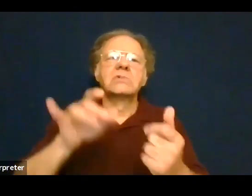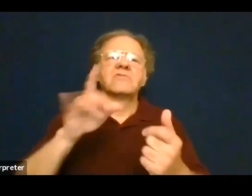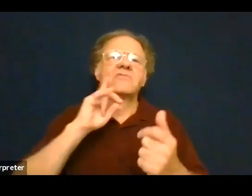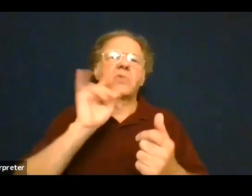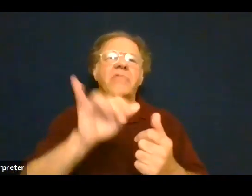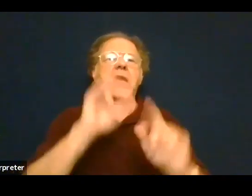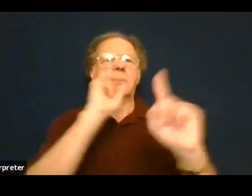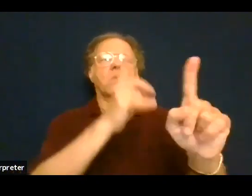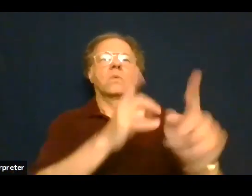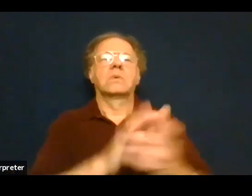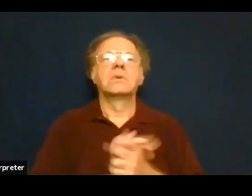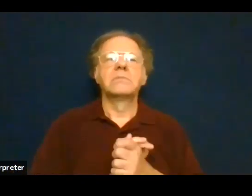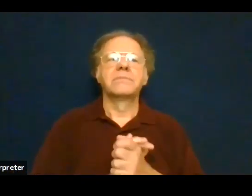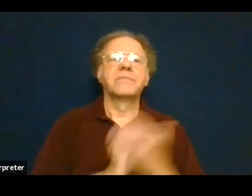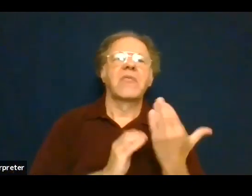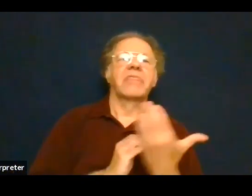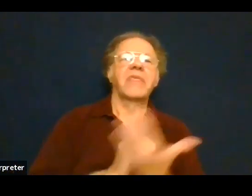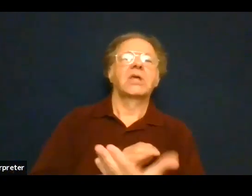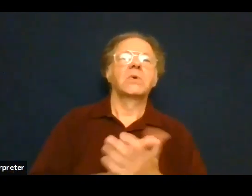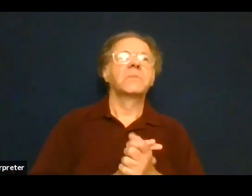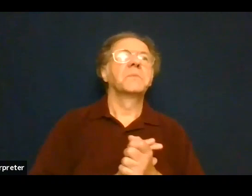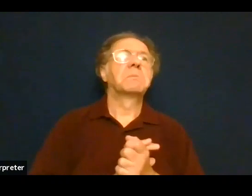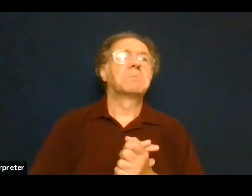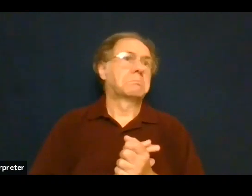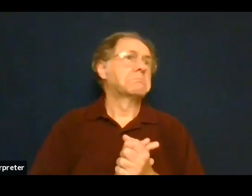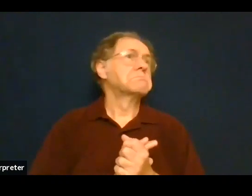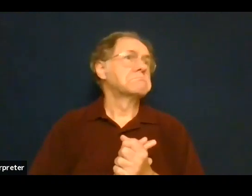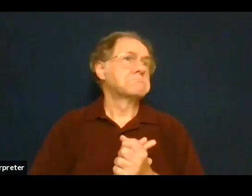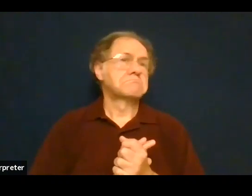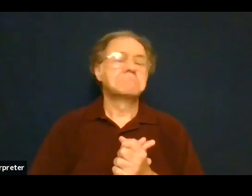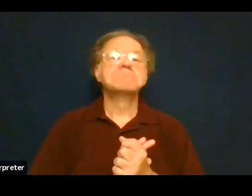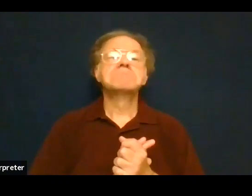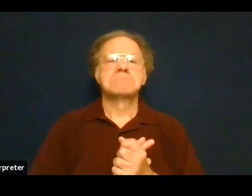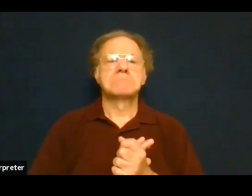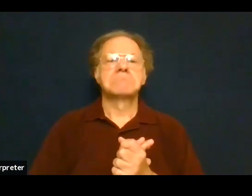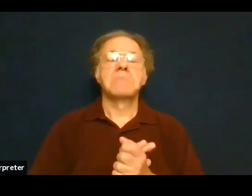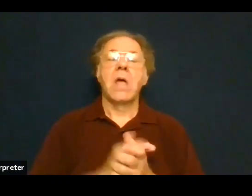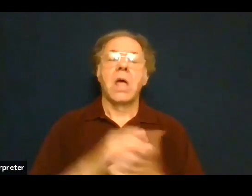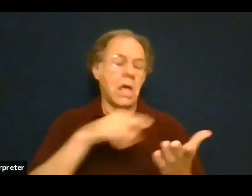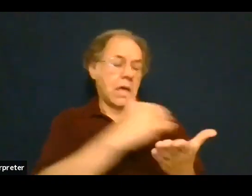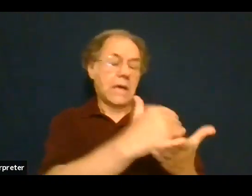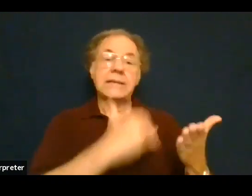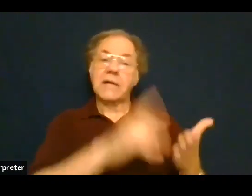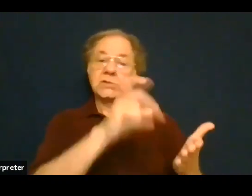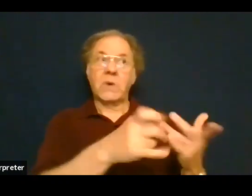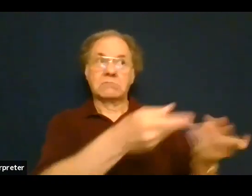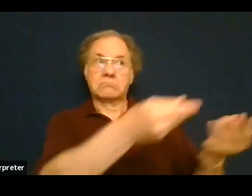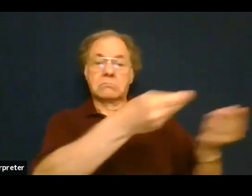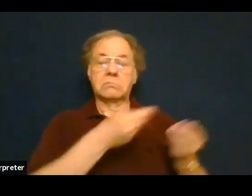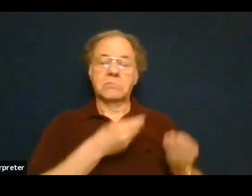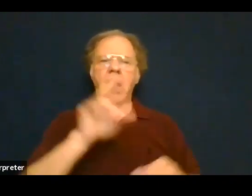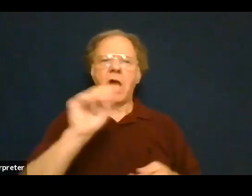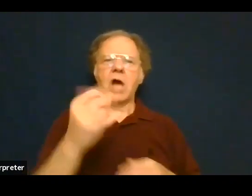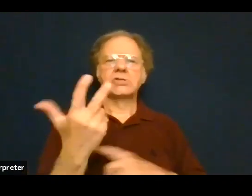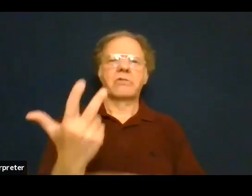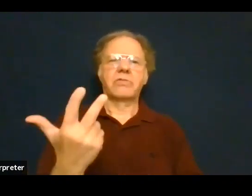Thank you. The next set of questions that have come in are actually about USH3. But before we went onto that, I know